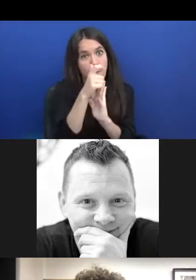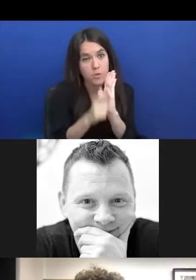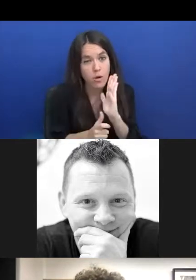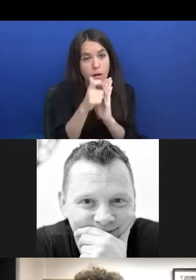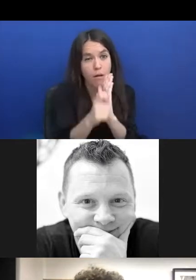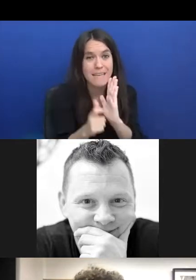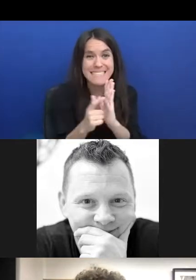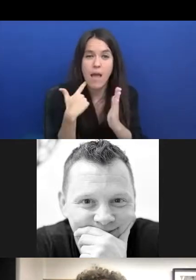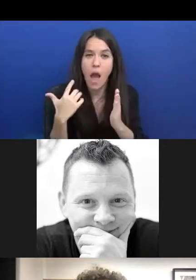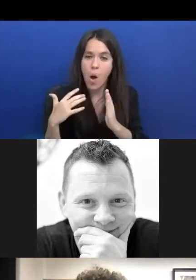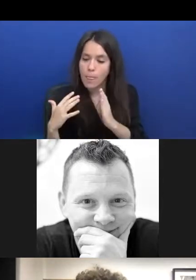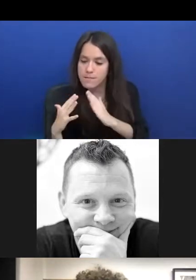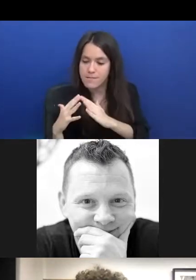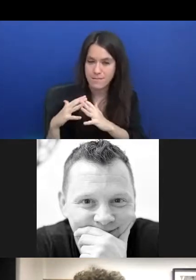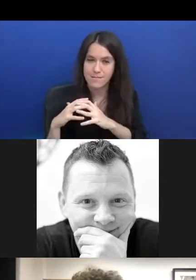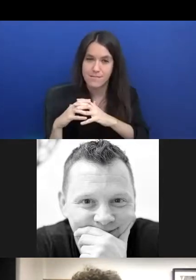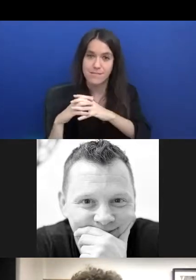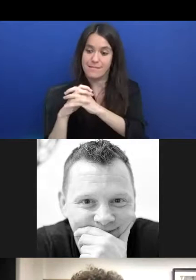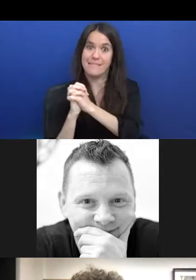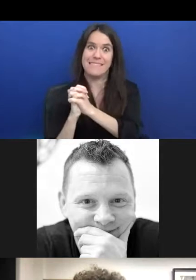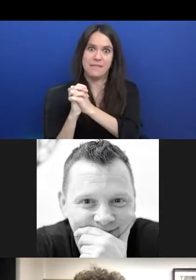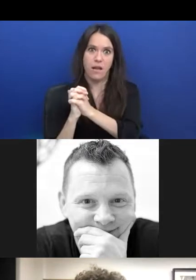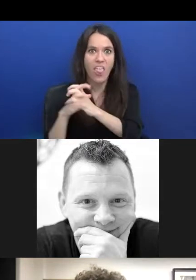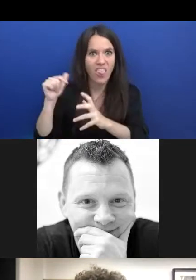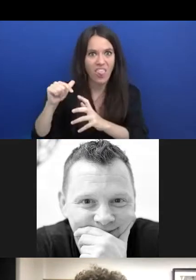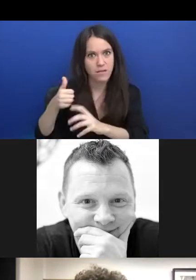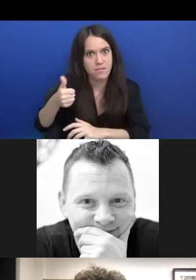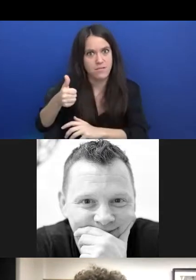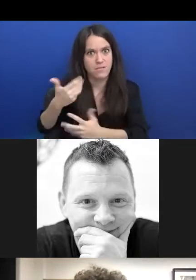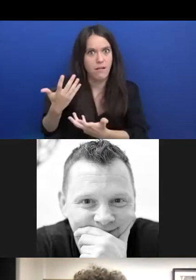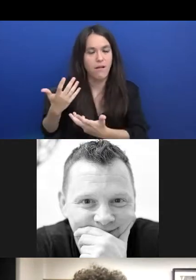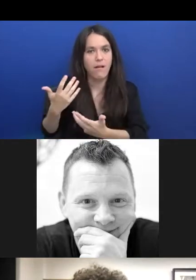is and what kind of work you can do which would never happen without that kind of collaboration